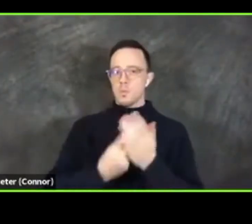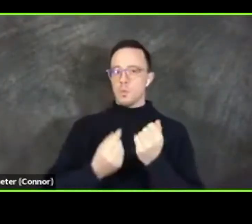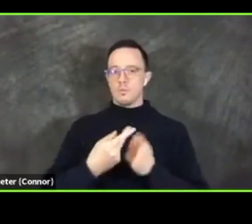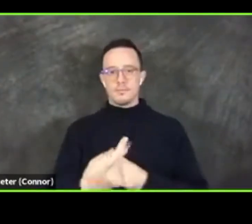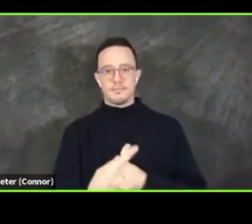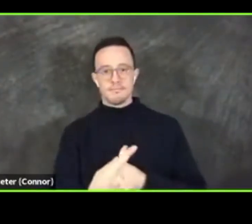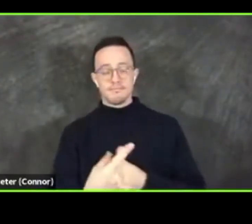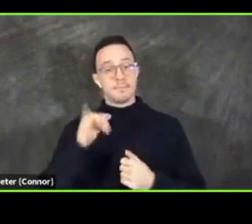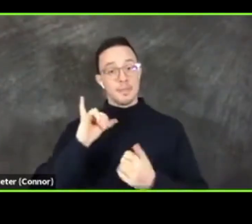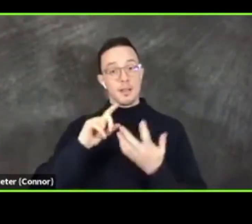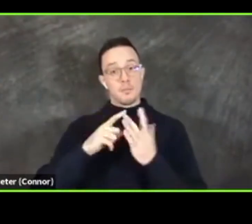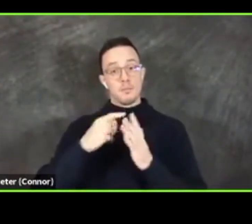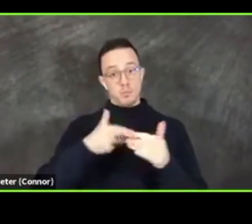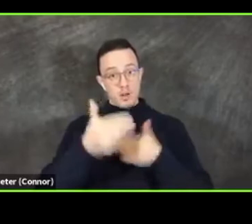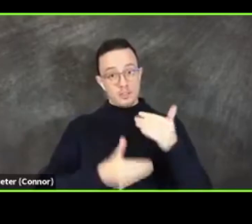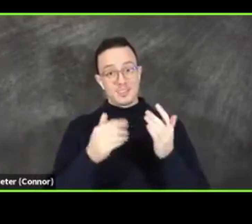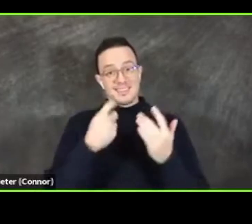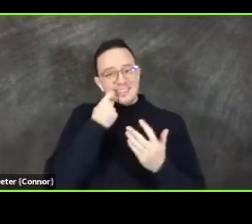OUR PARTNERSHIP WITH EMILY JOHNSON AND THE CONVERSATION